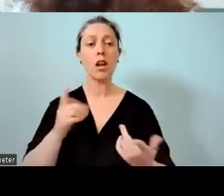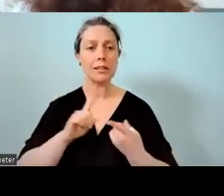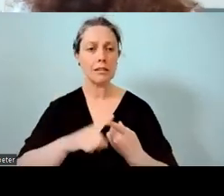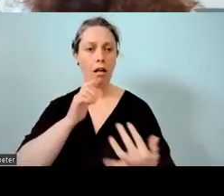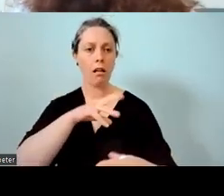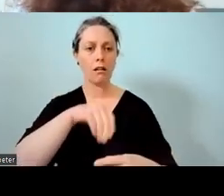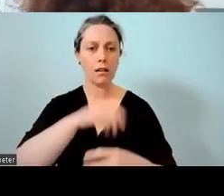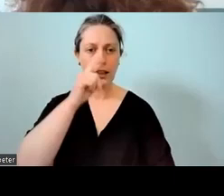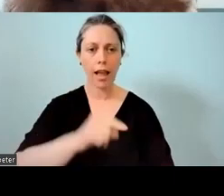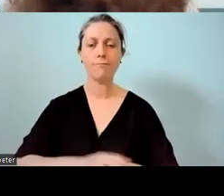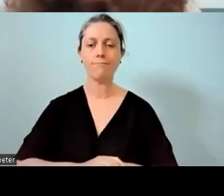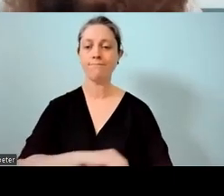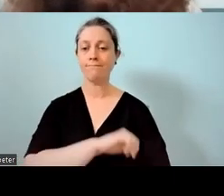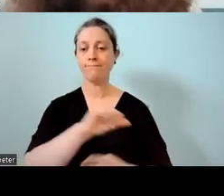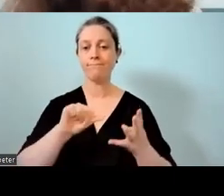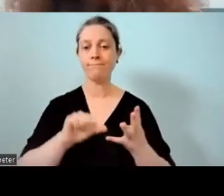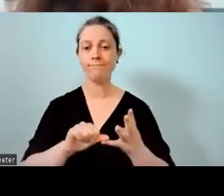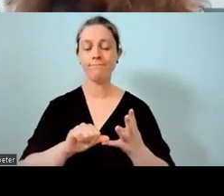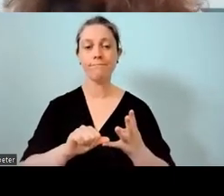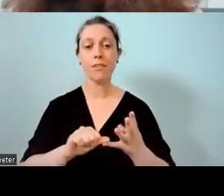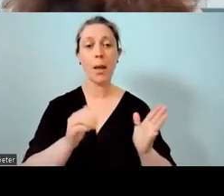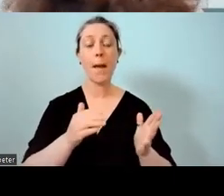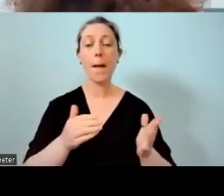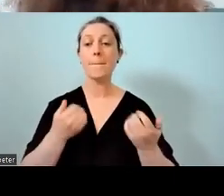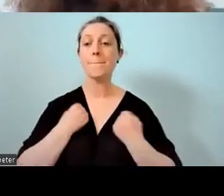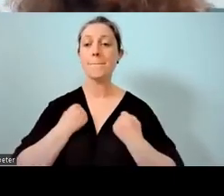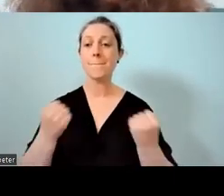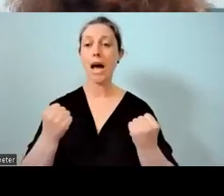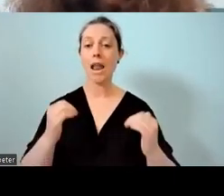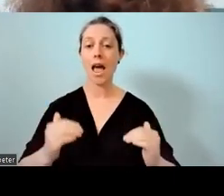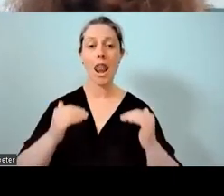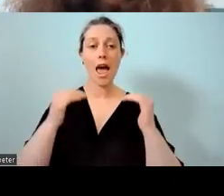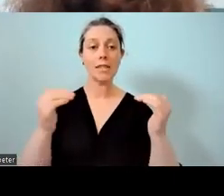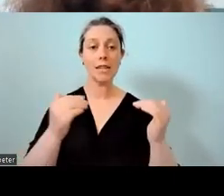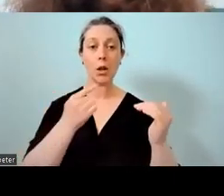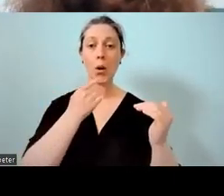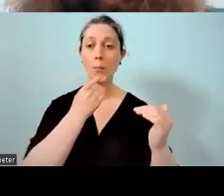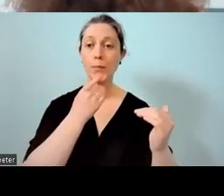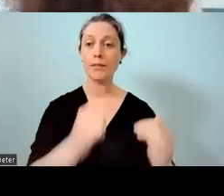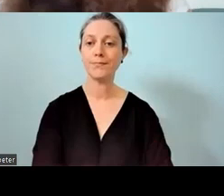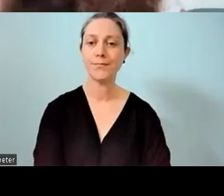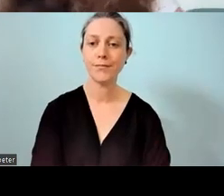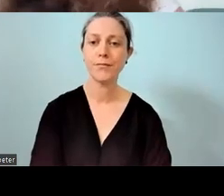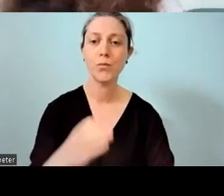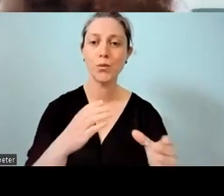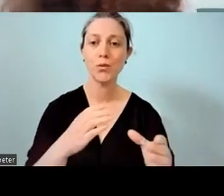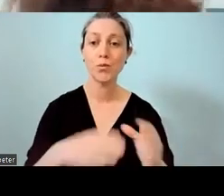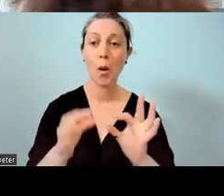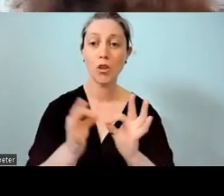Mana enhancing is all about making sure, oops, did I just, sorry, that was my bad.